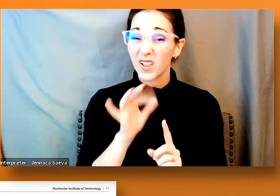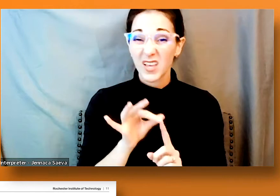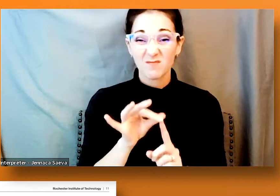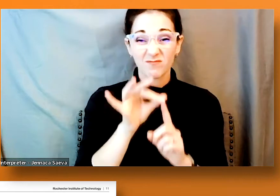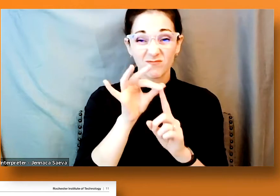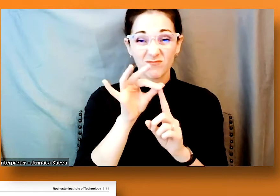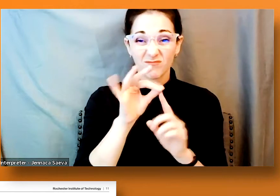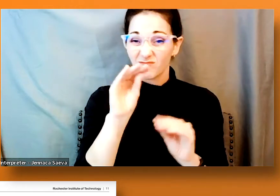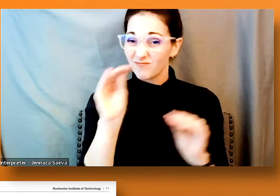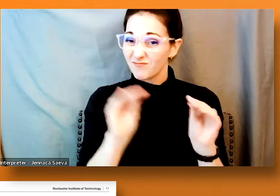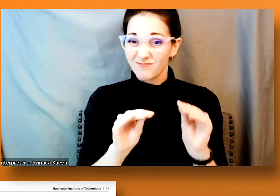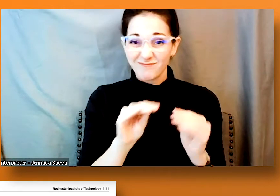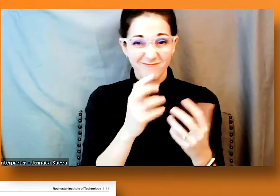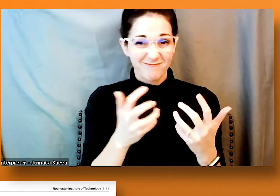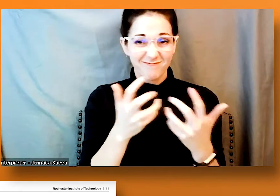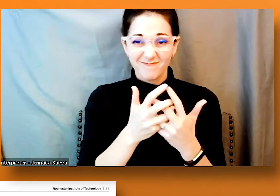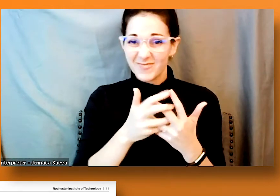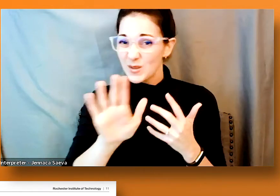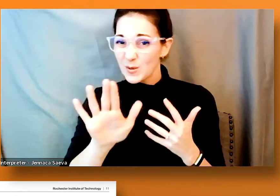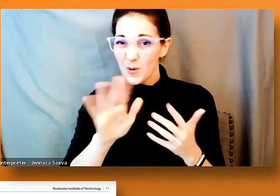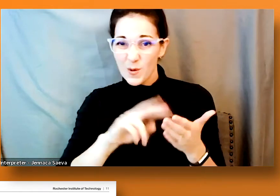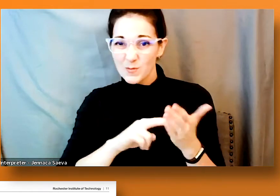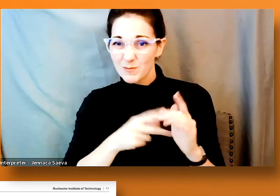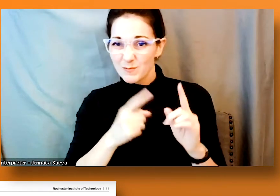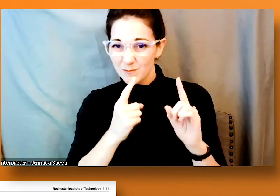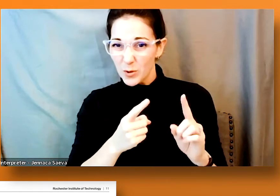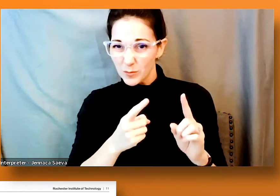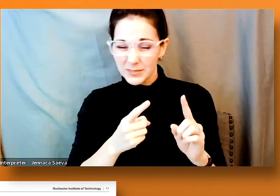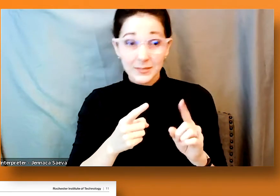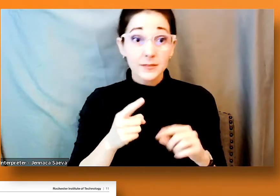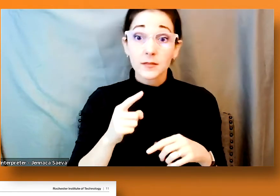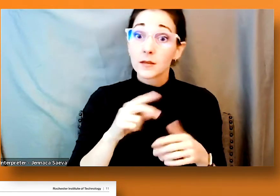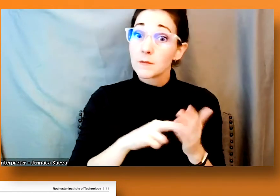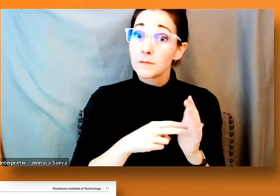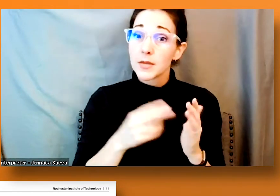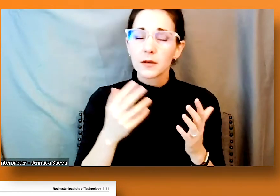For instance, if you want to know how much you spent